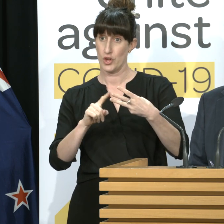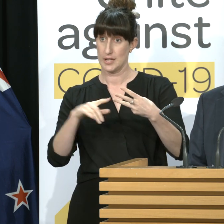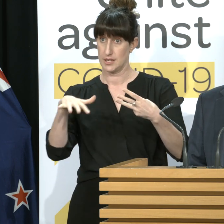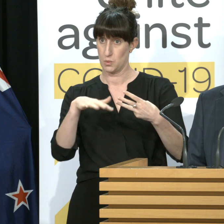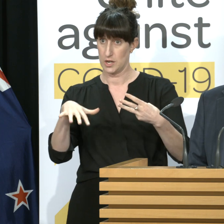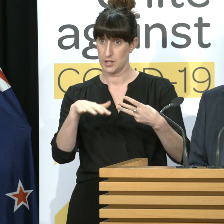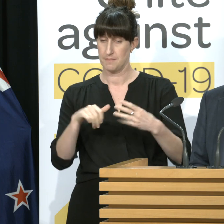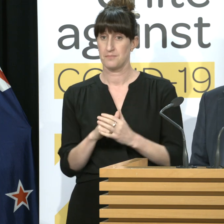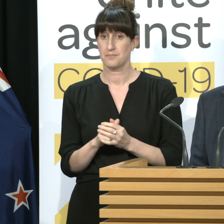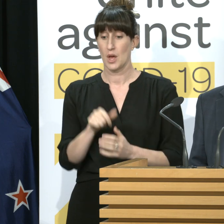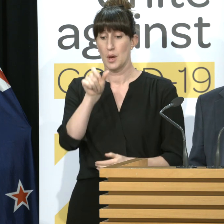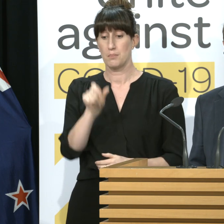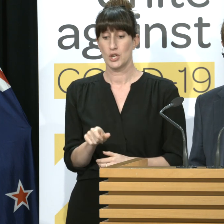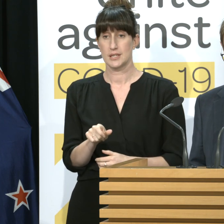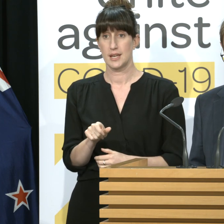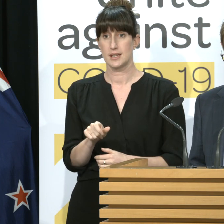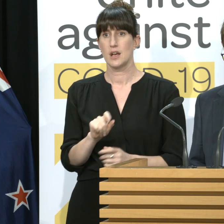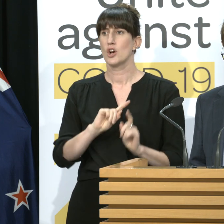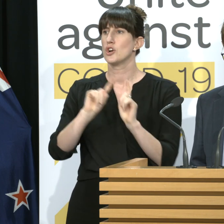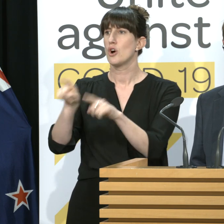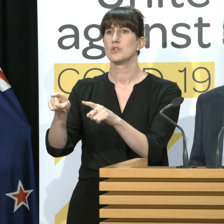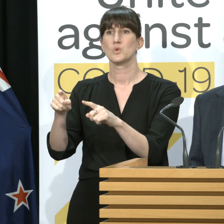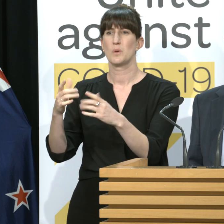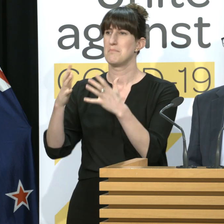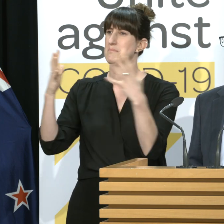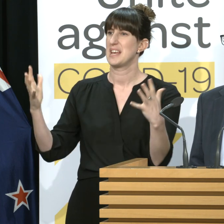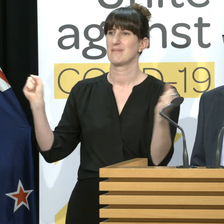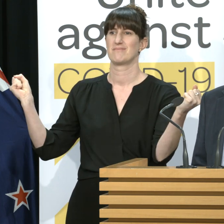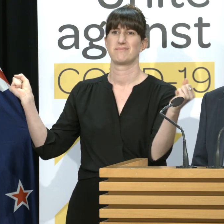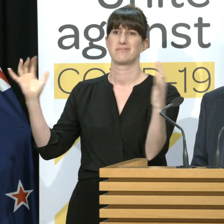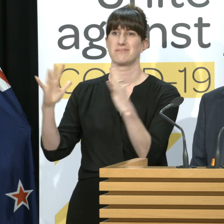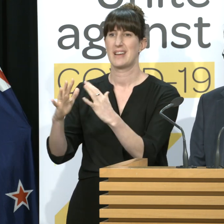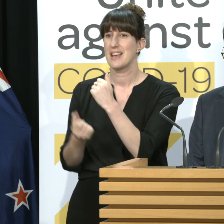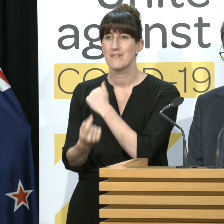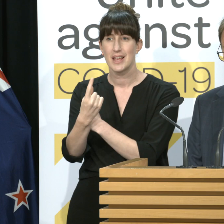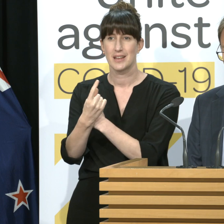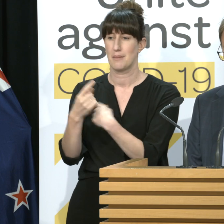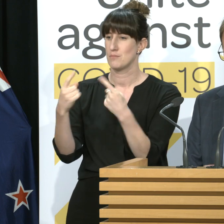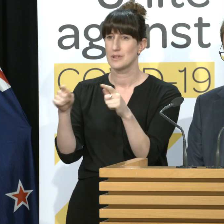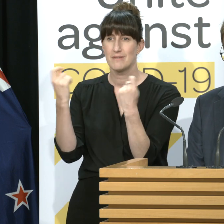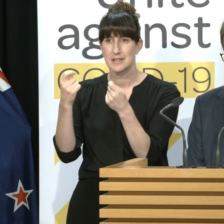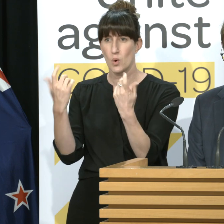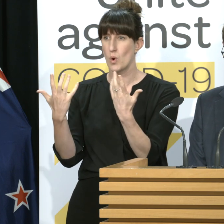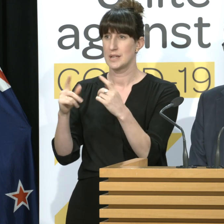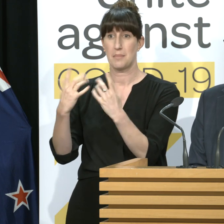positive after returning home, having attended a major event in a different region.